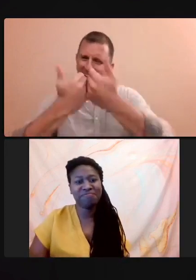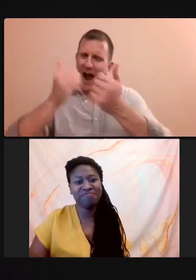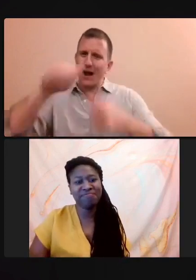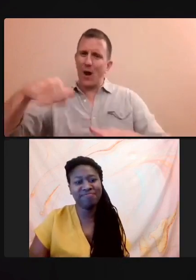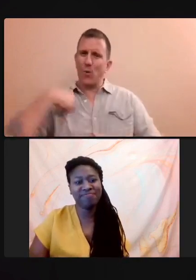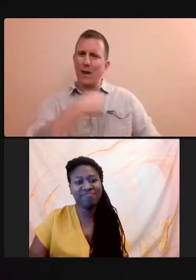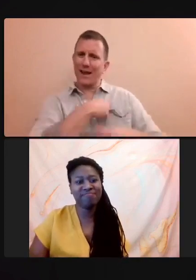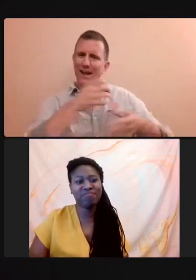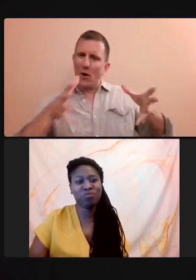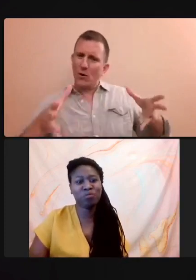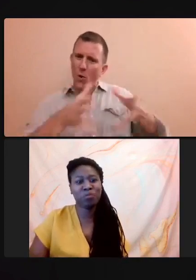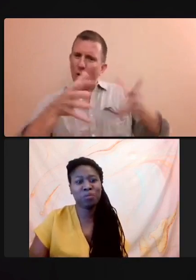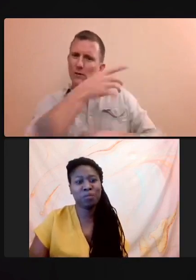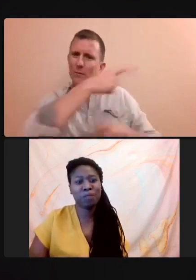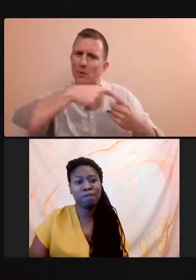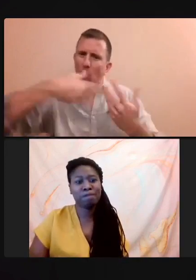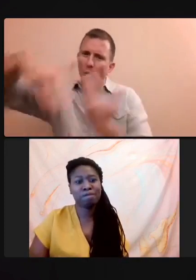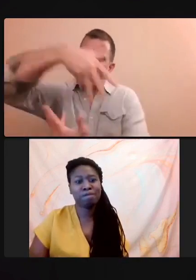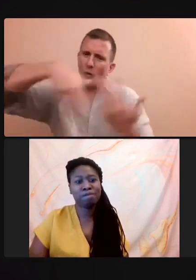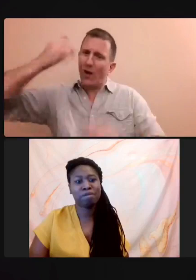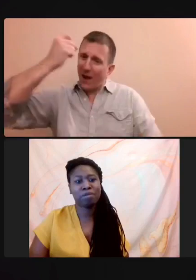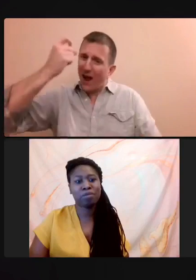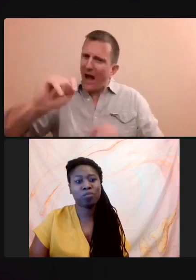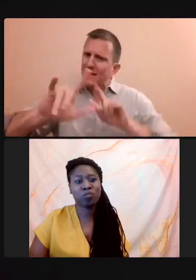Yeah, I've seen the interpreting programs tend to,